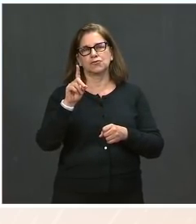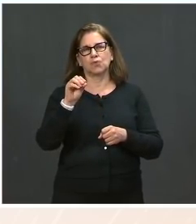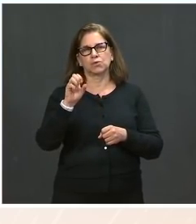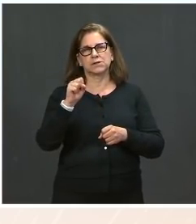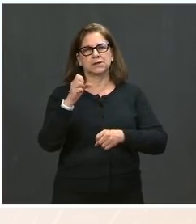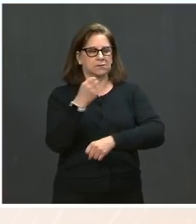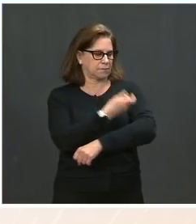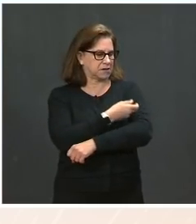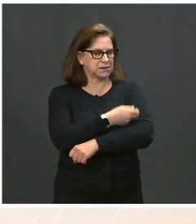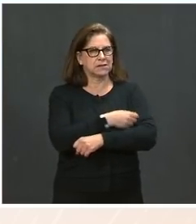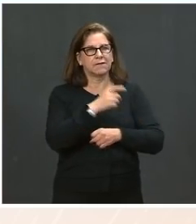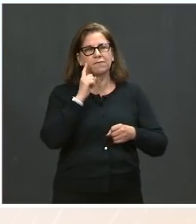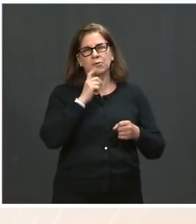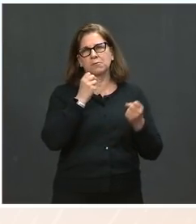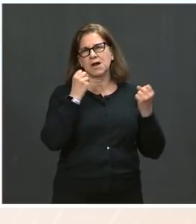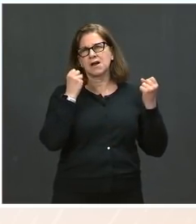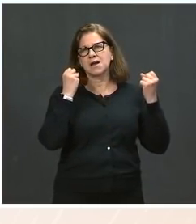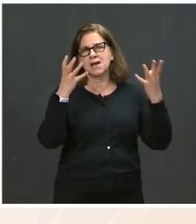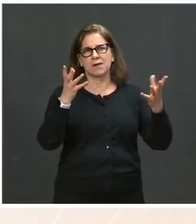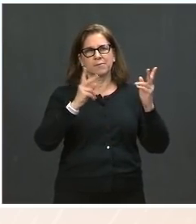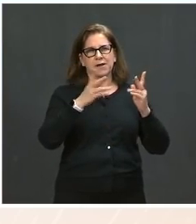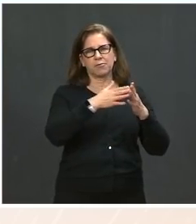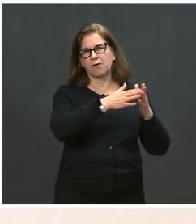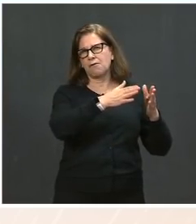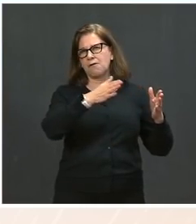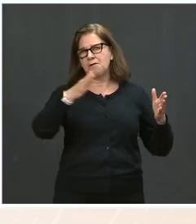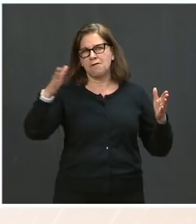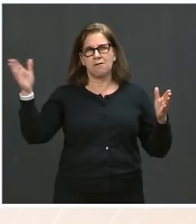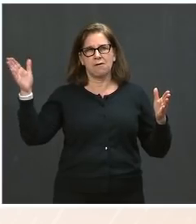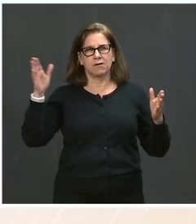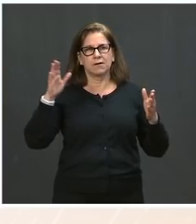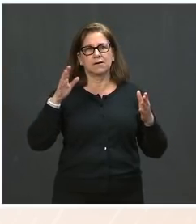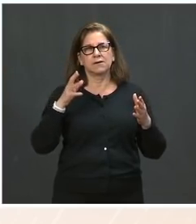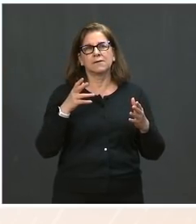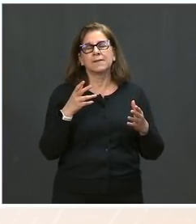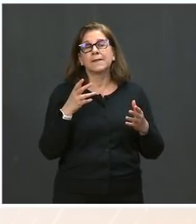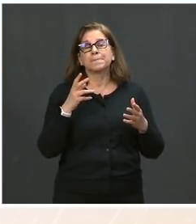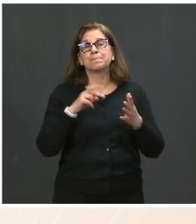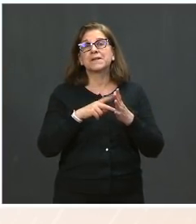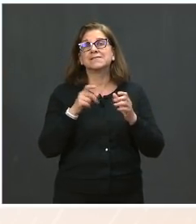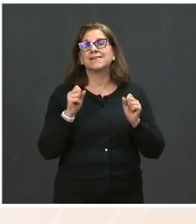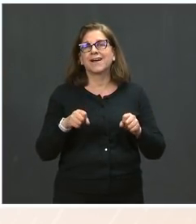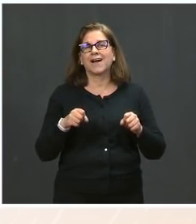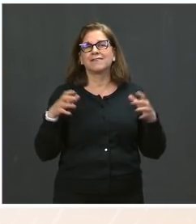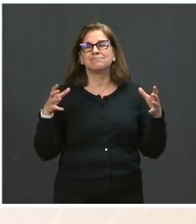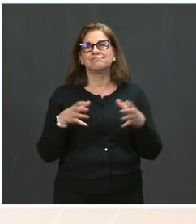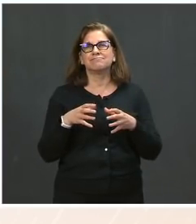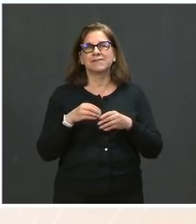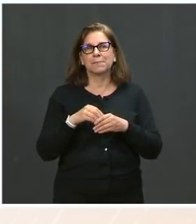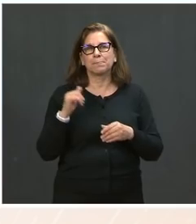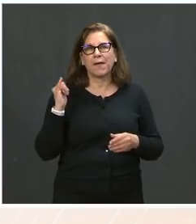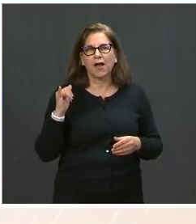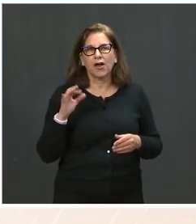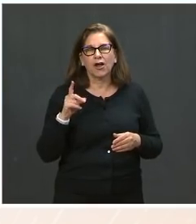So that's more about gatherings -- small gatherings -- in your backyards. It is quite different from cruises, of course. The Press: Well, the reason I brought up July 4th